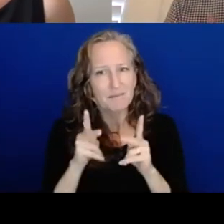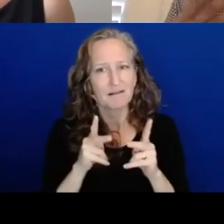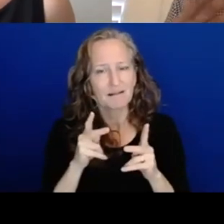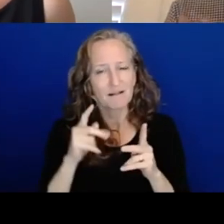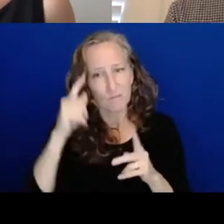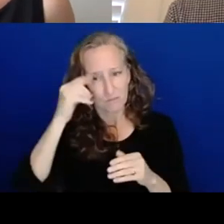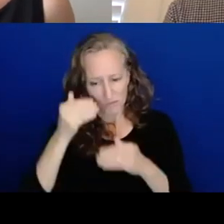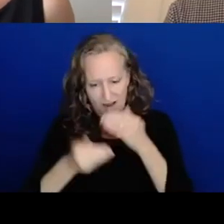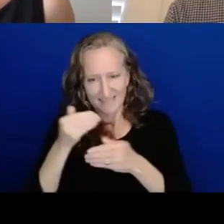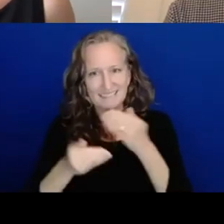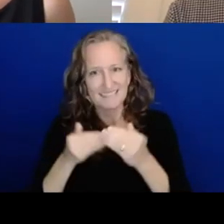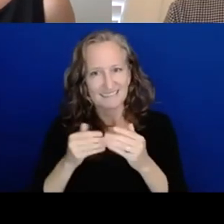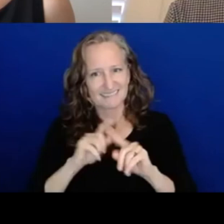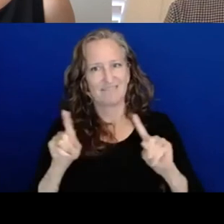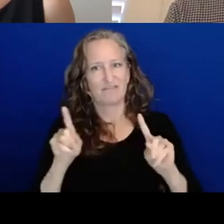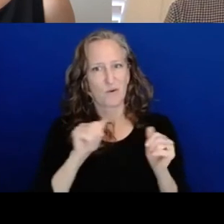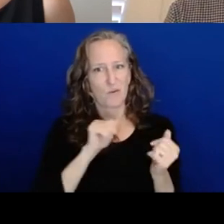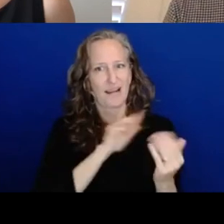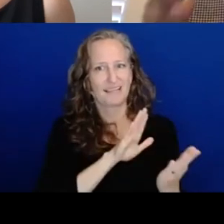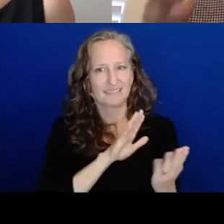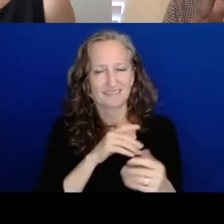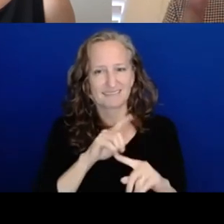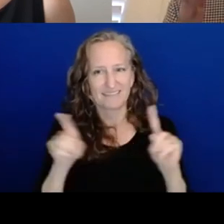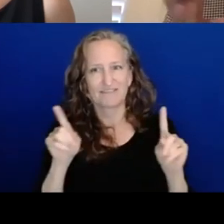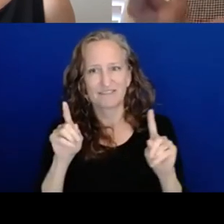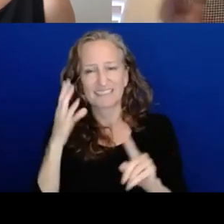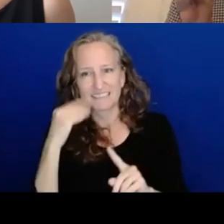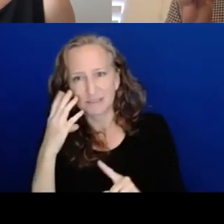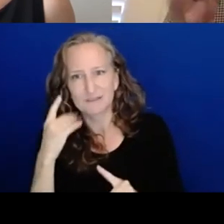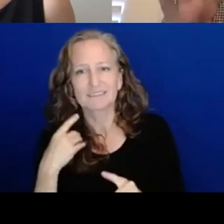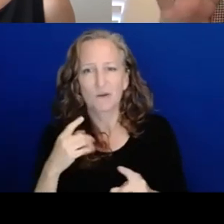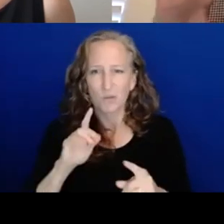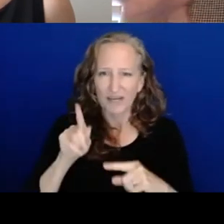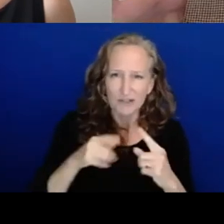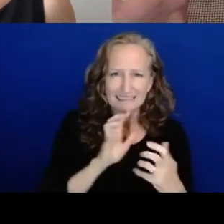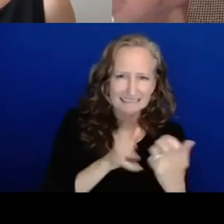still think we are adjusting to kind of making sure we are still pushing out some of the